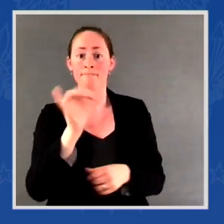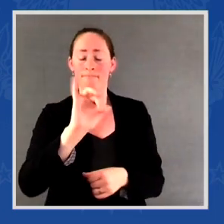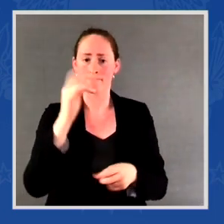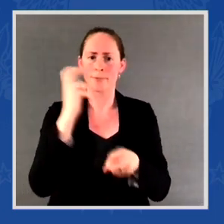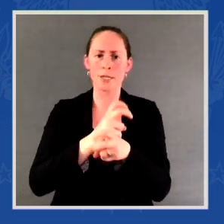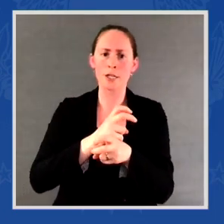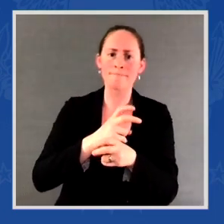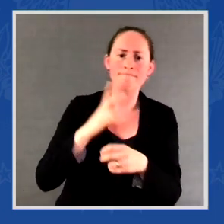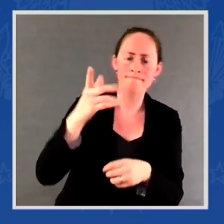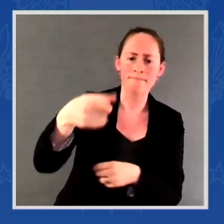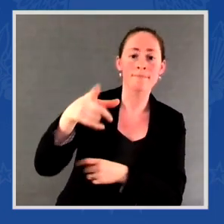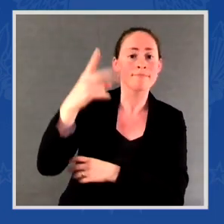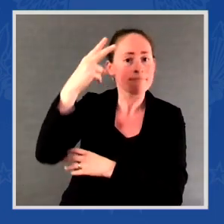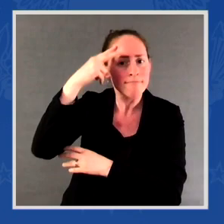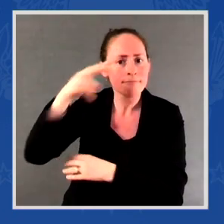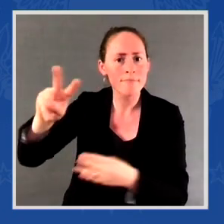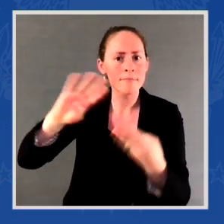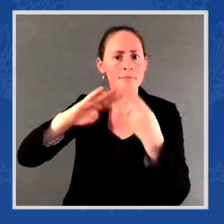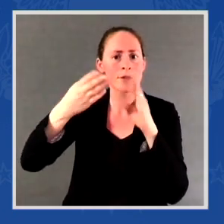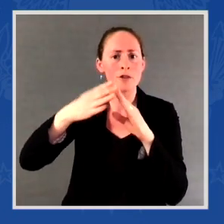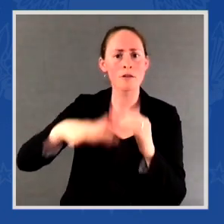They're worried that they'll be vaccinated and deported.